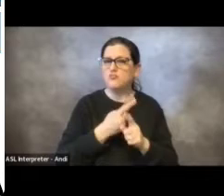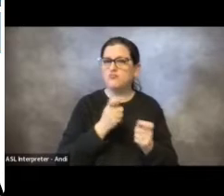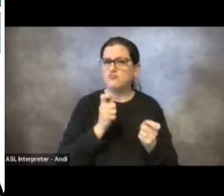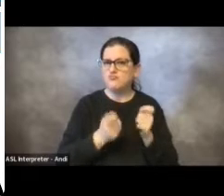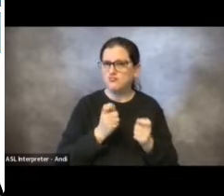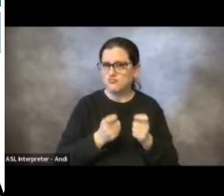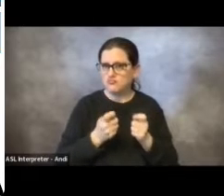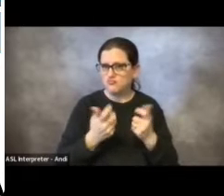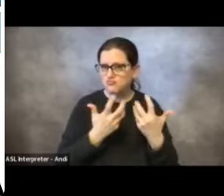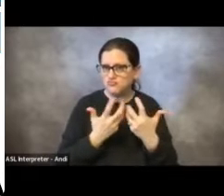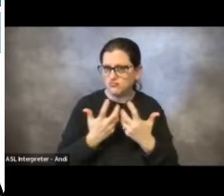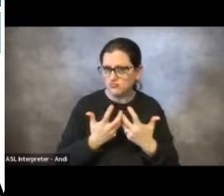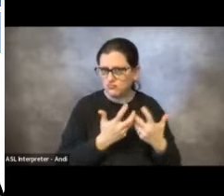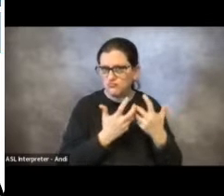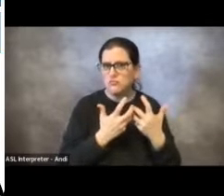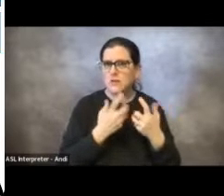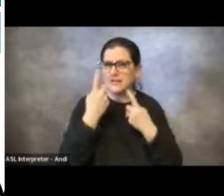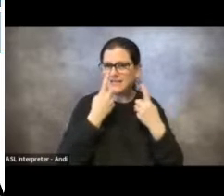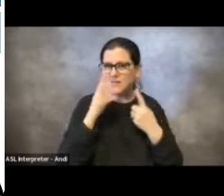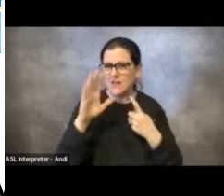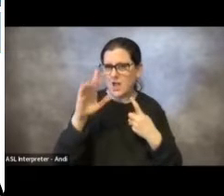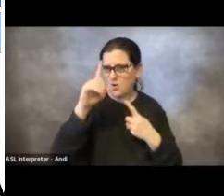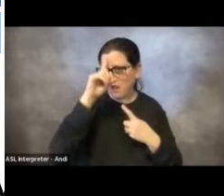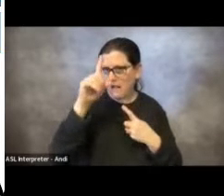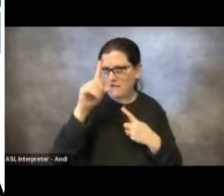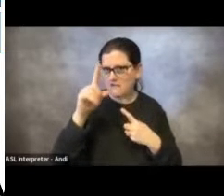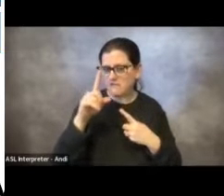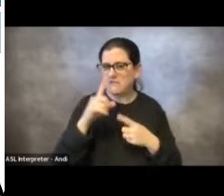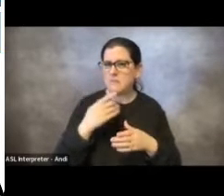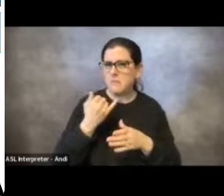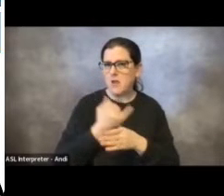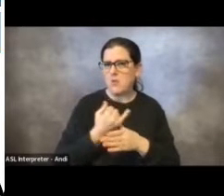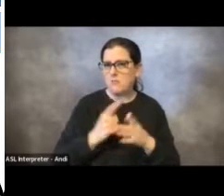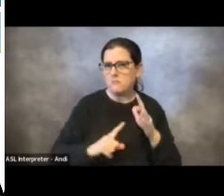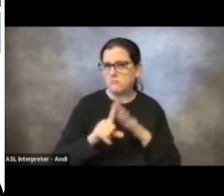considering any cognitive impairments that may be associated with their injury.